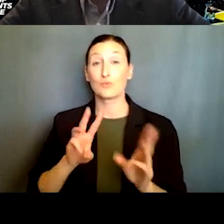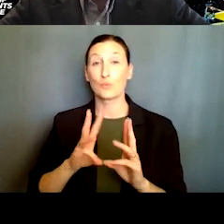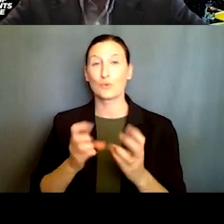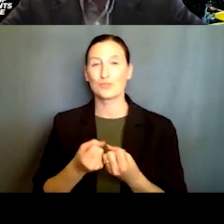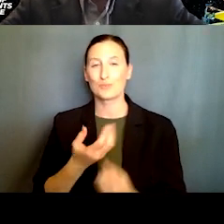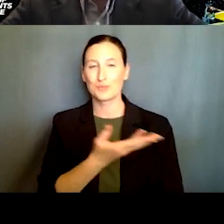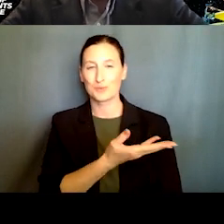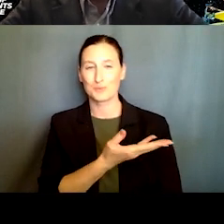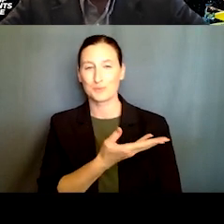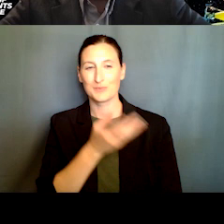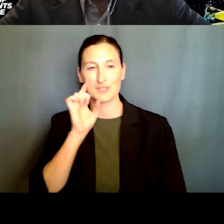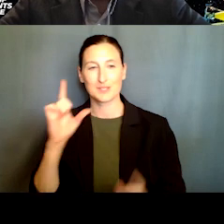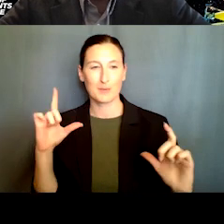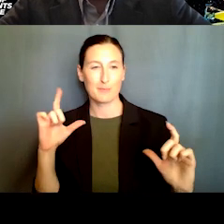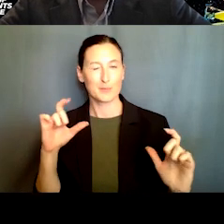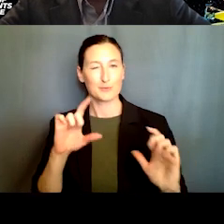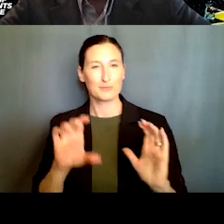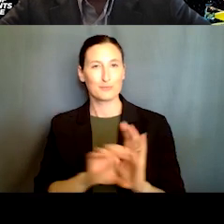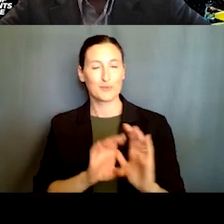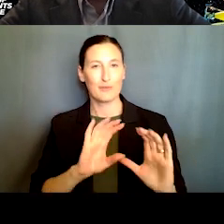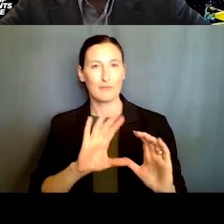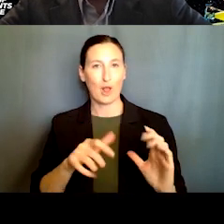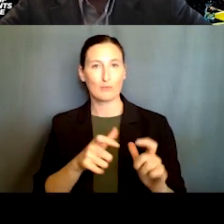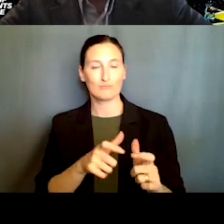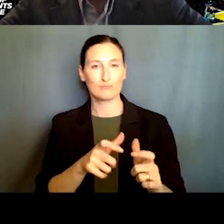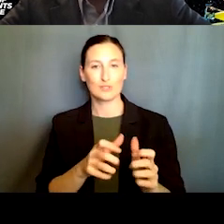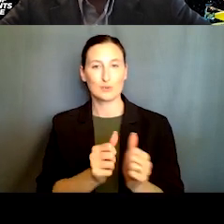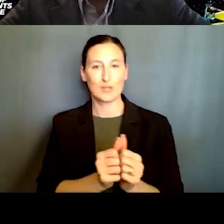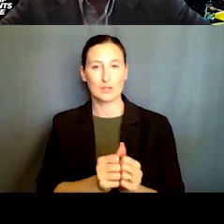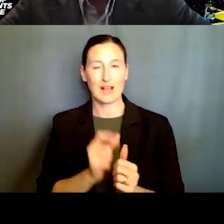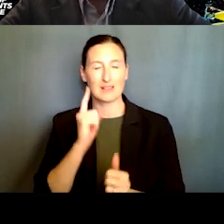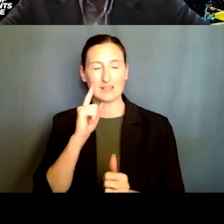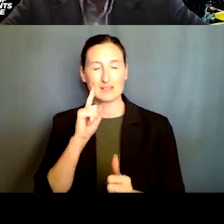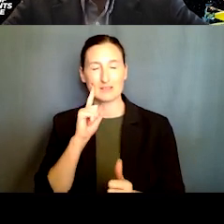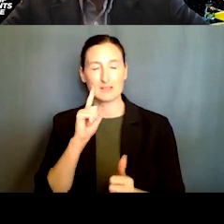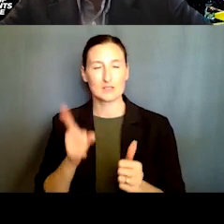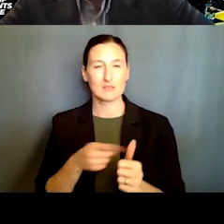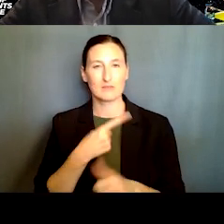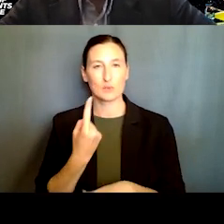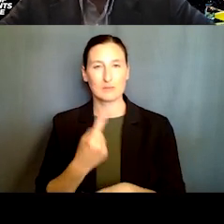Here's a picture of all the people at one of the 2019 new investigator workshop, which might have been the first one.